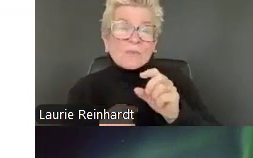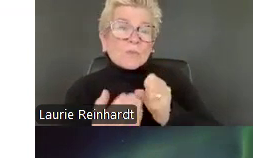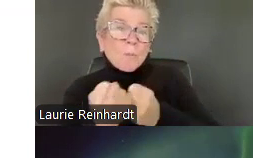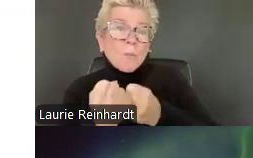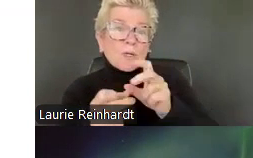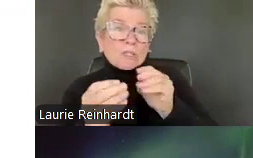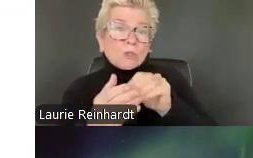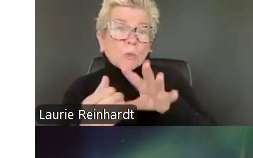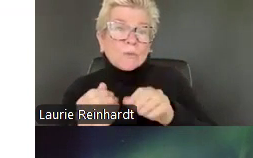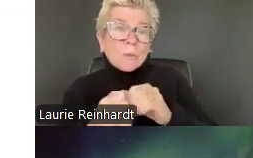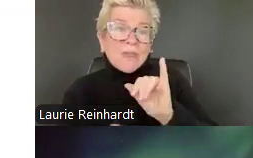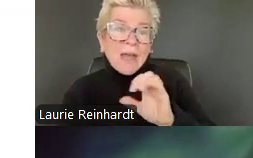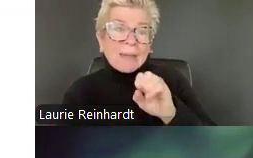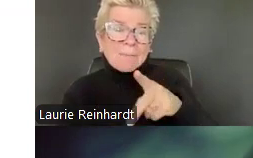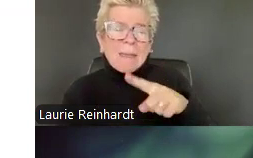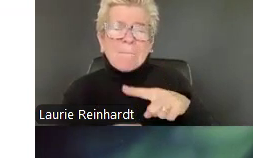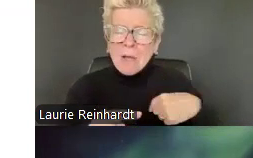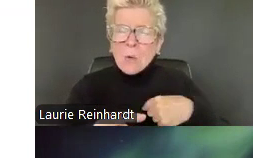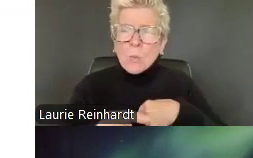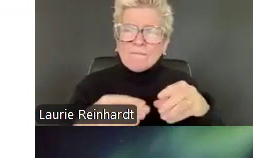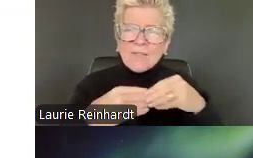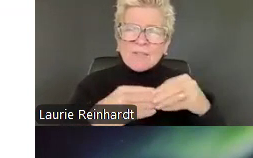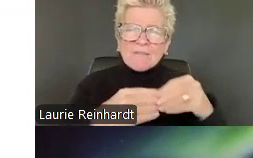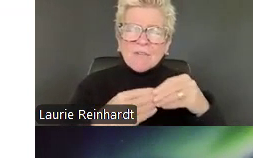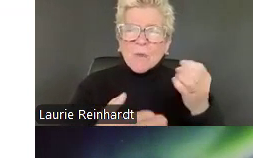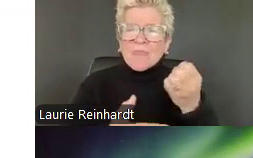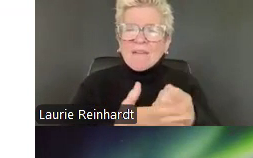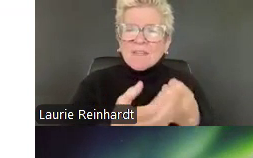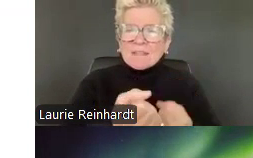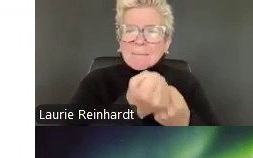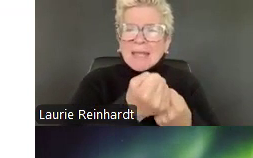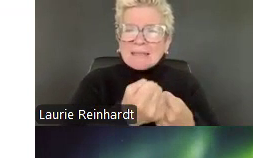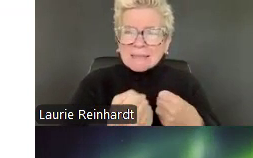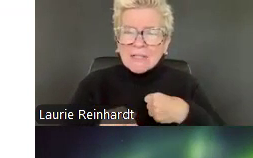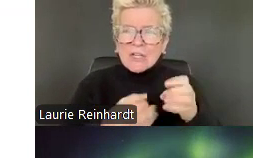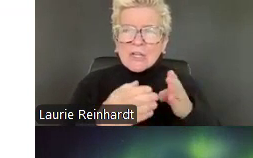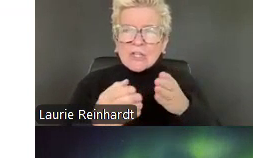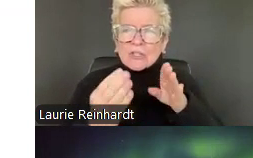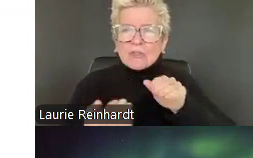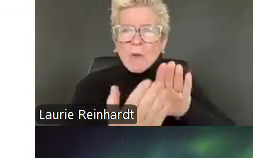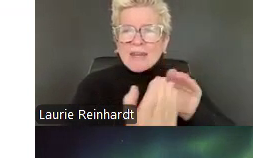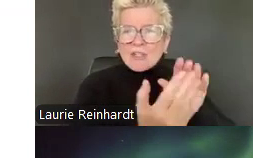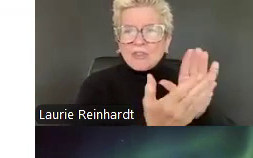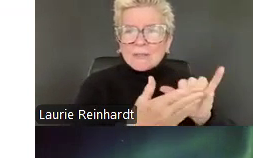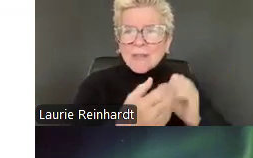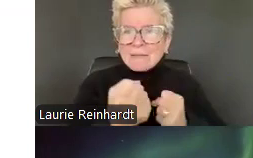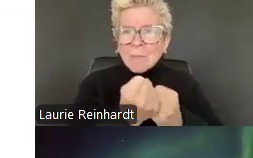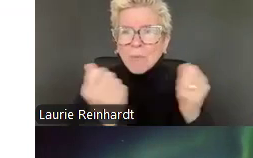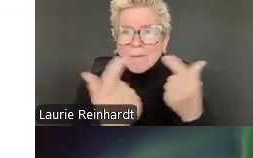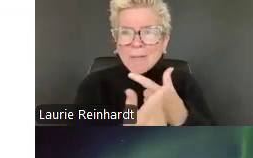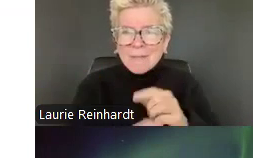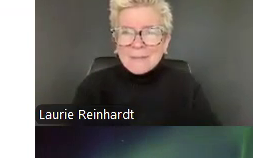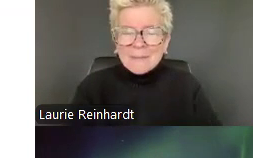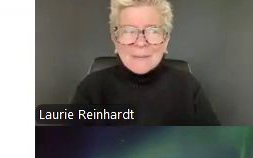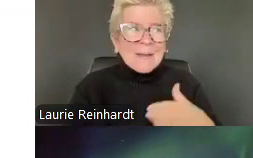flexible and evidence-based strategies that support all, and so I have slide controls?